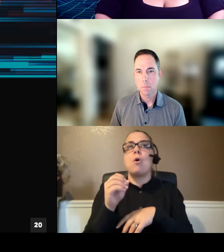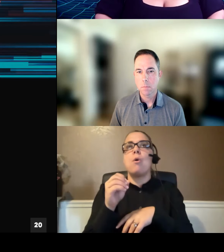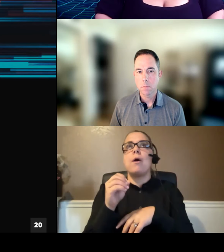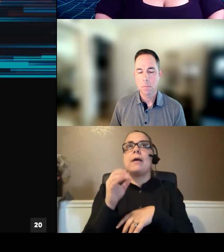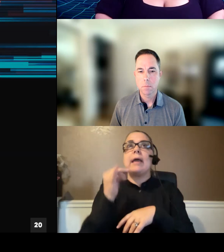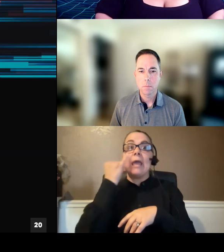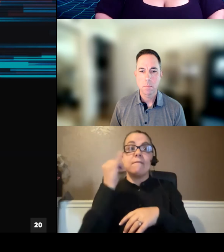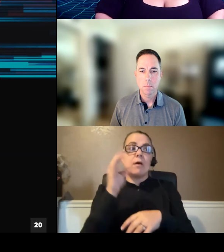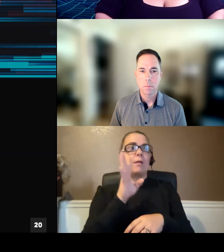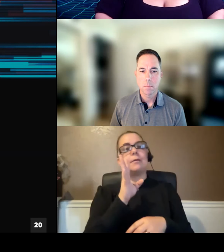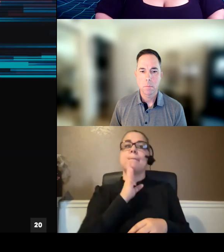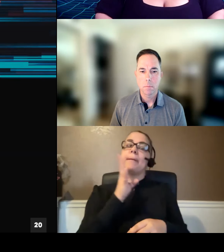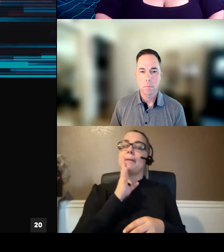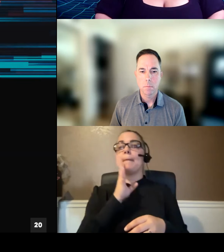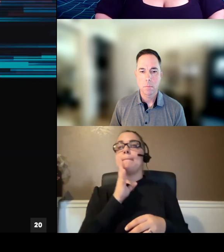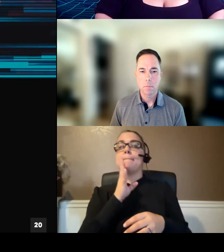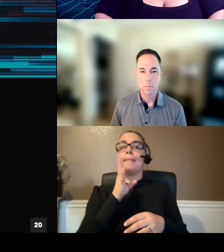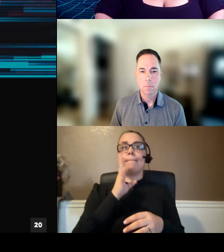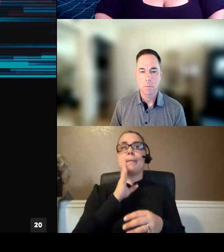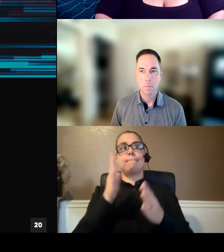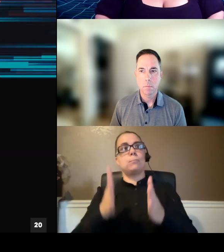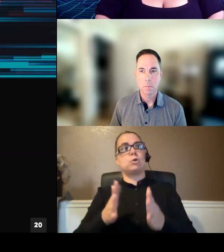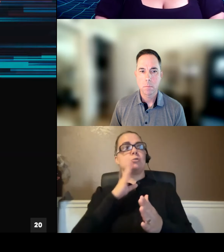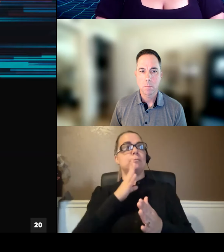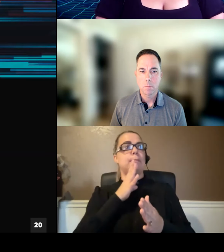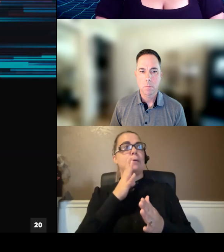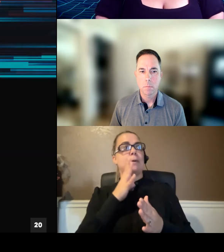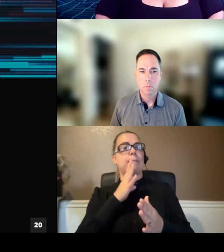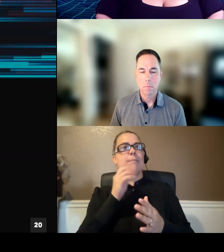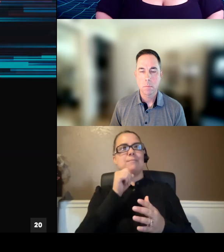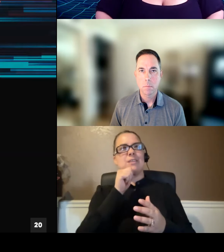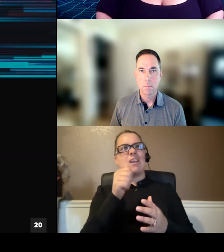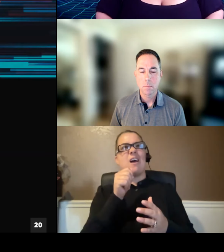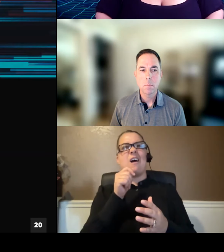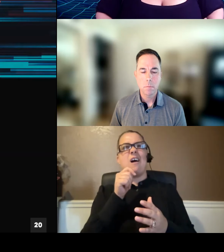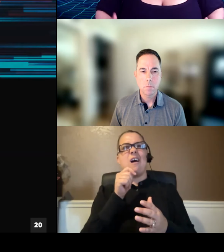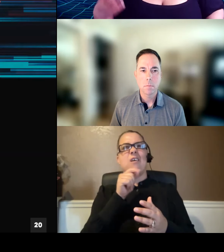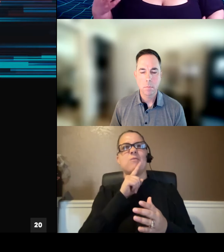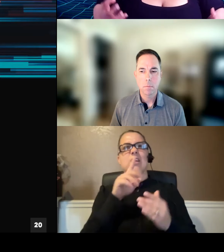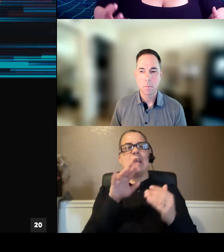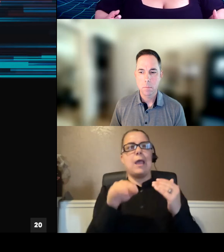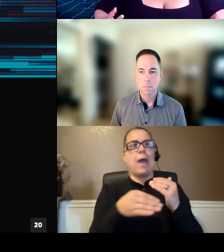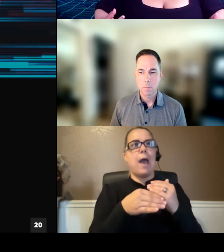might be without as many errors with that but when you start to have the ambient sounds,